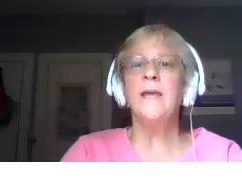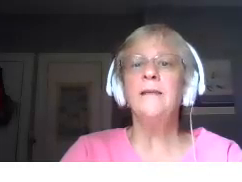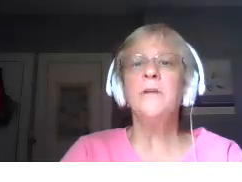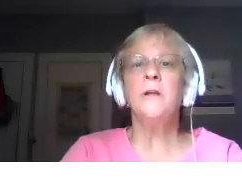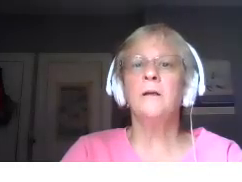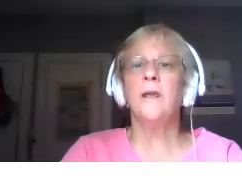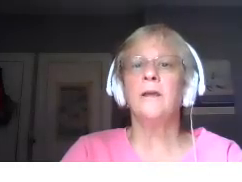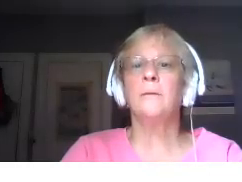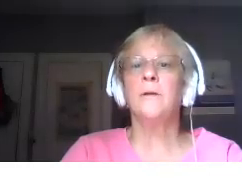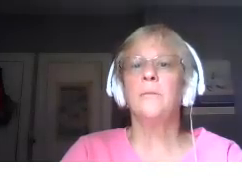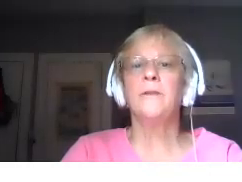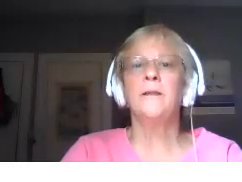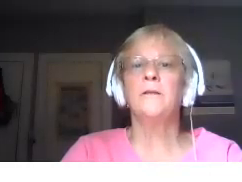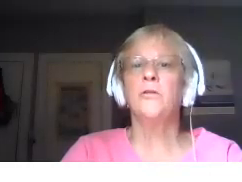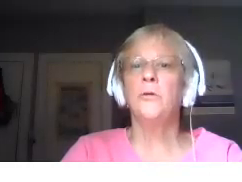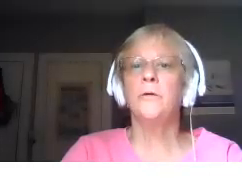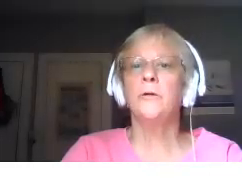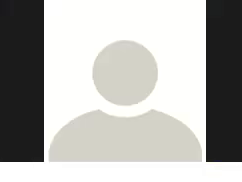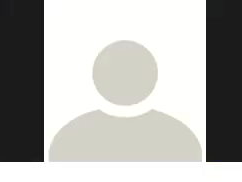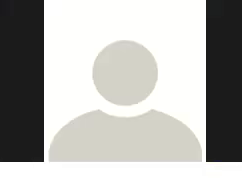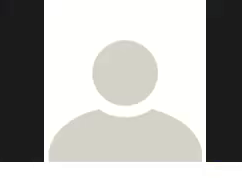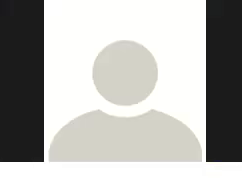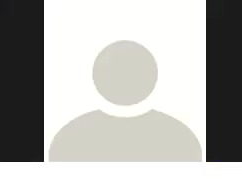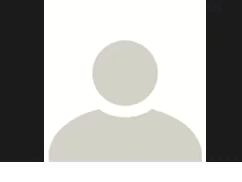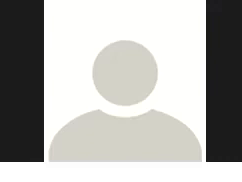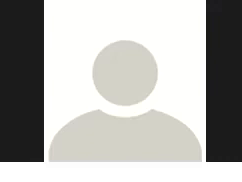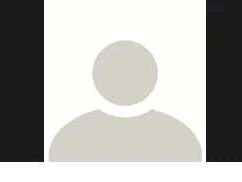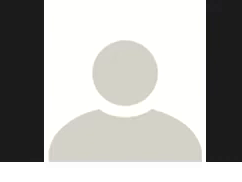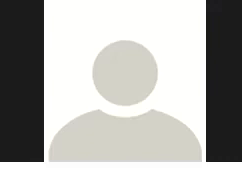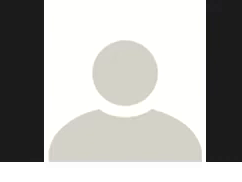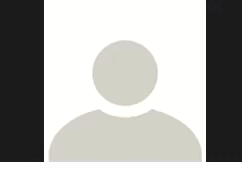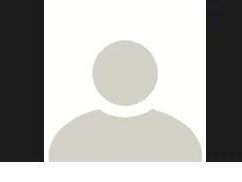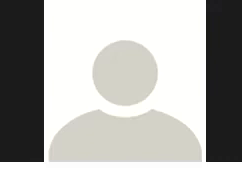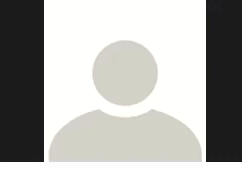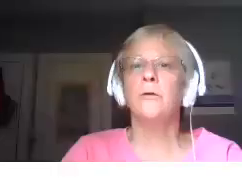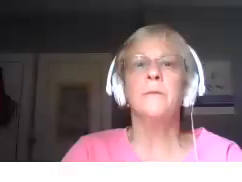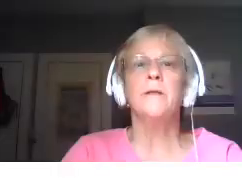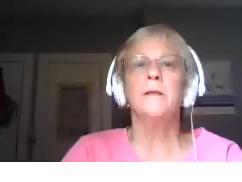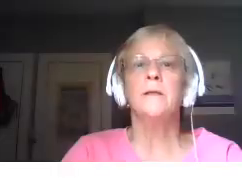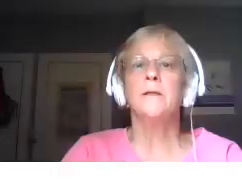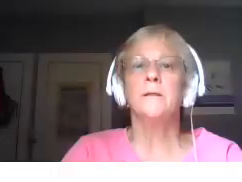I am gonna okay I'm gonna put the interpreter back to a panelist because... it has to be because